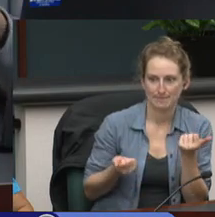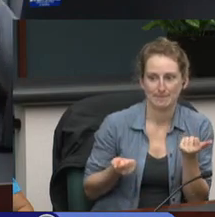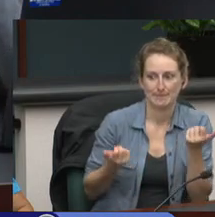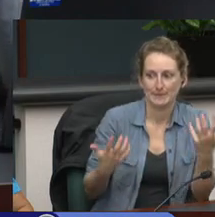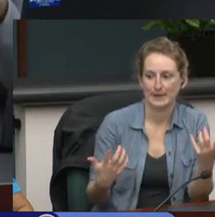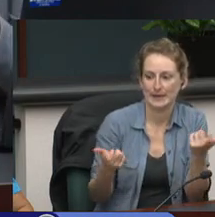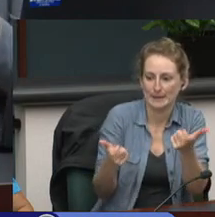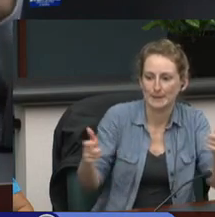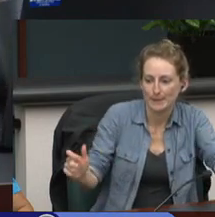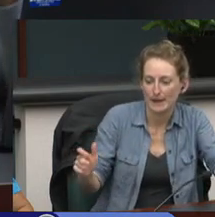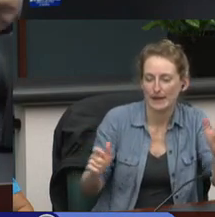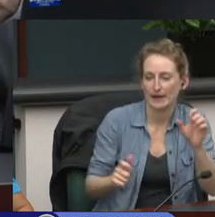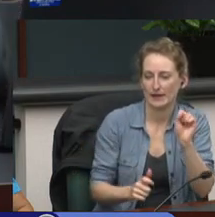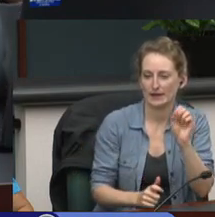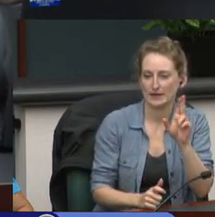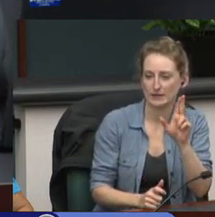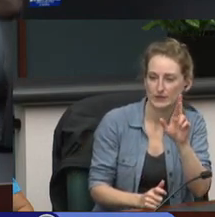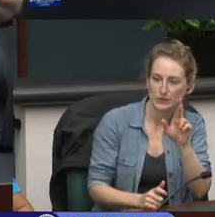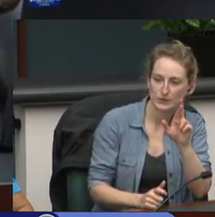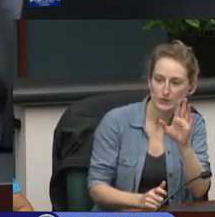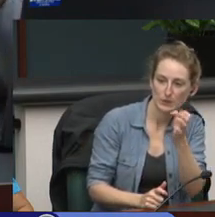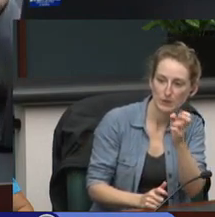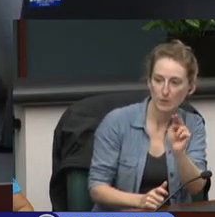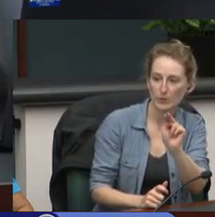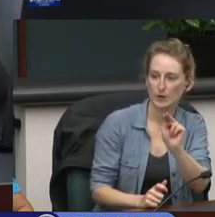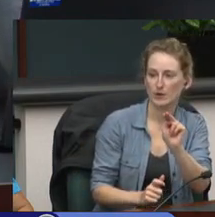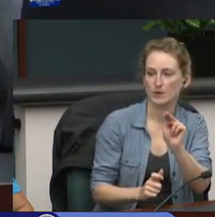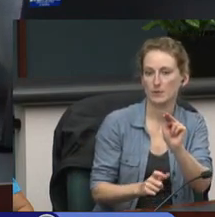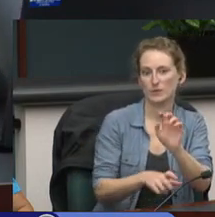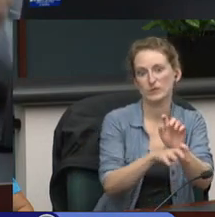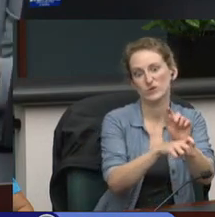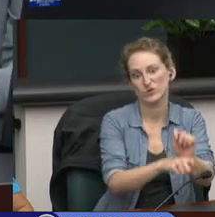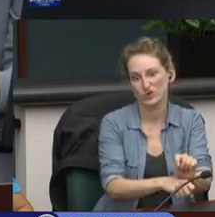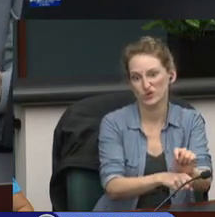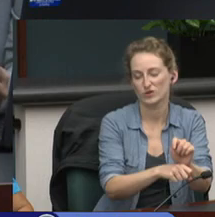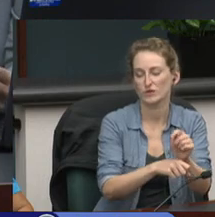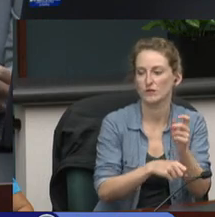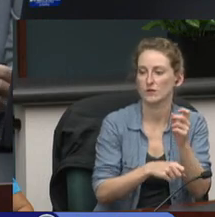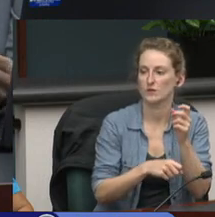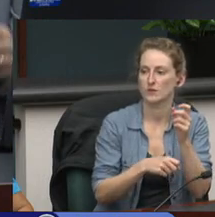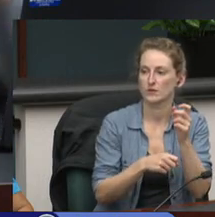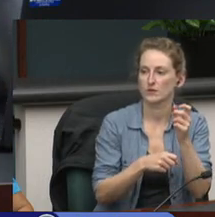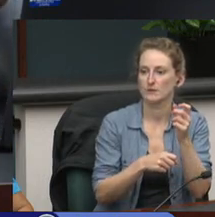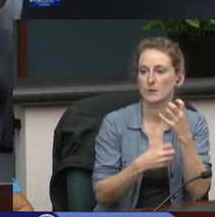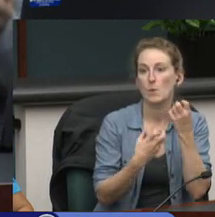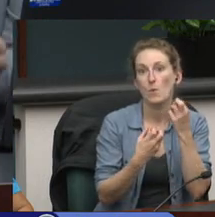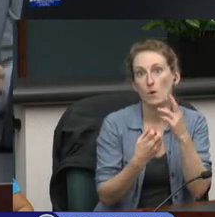suburban traditional or or the conservation or the business